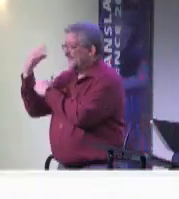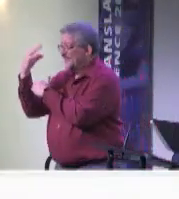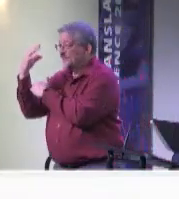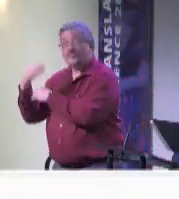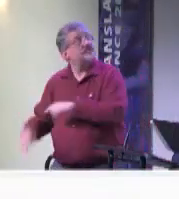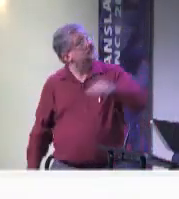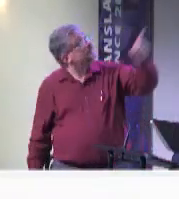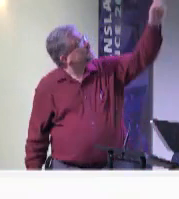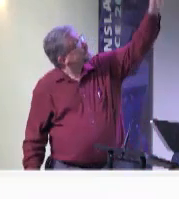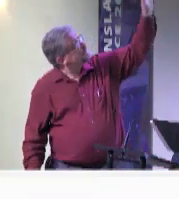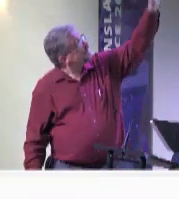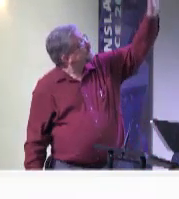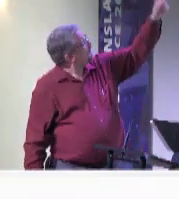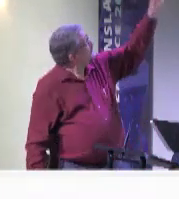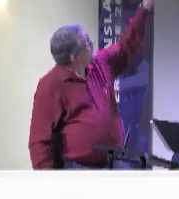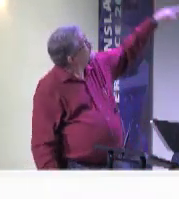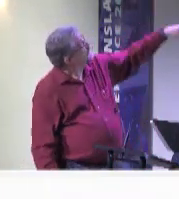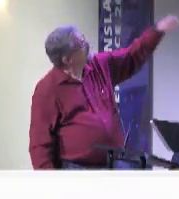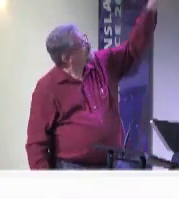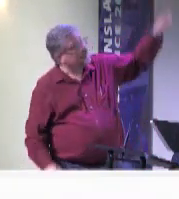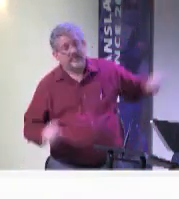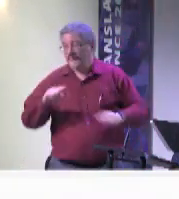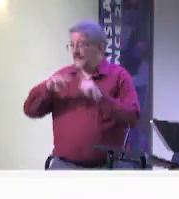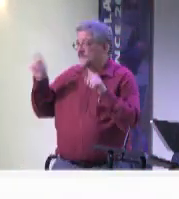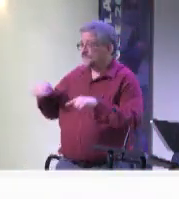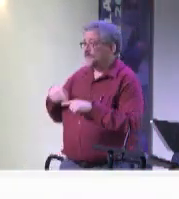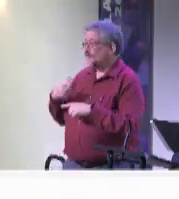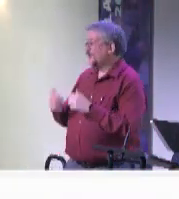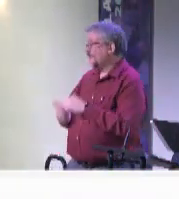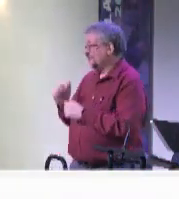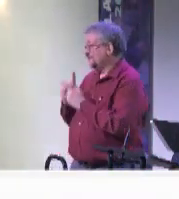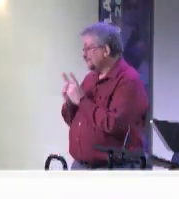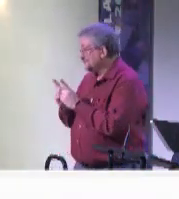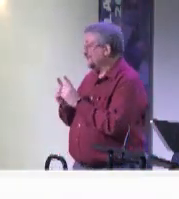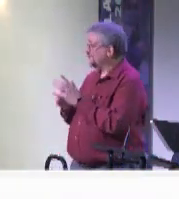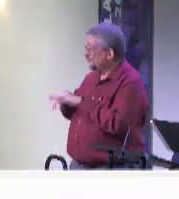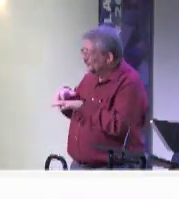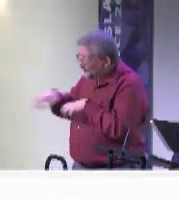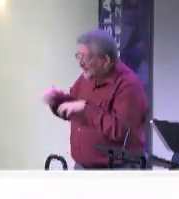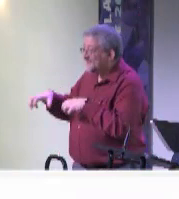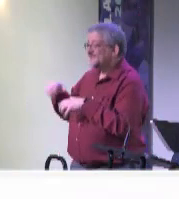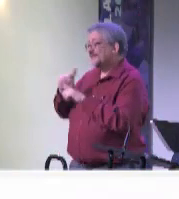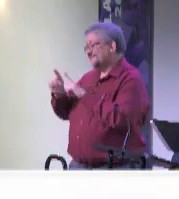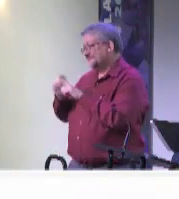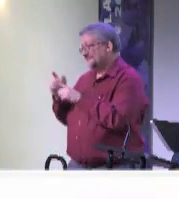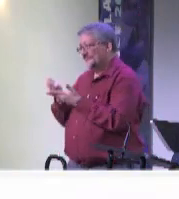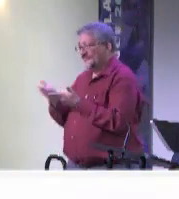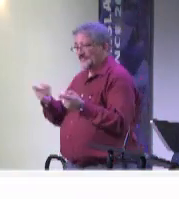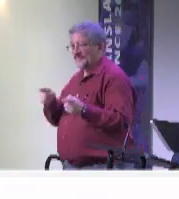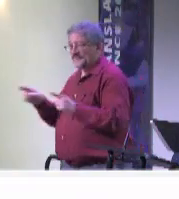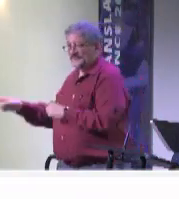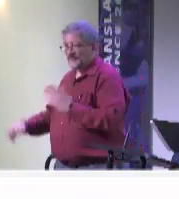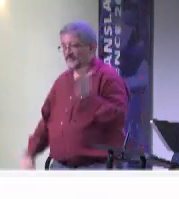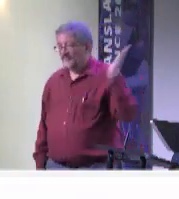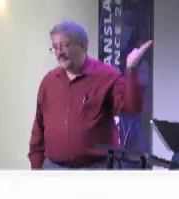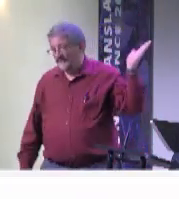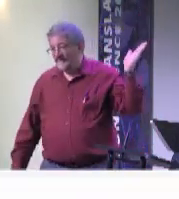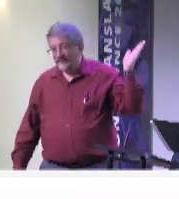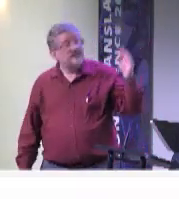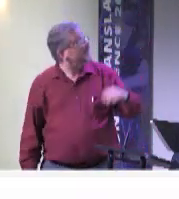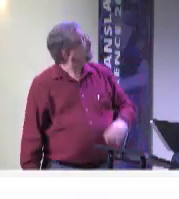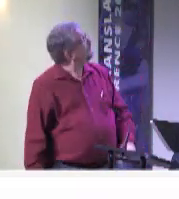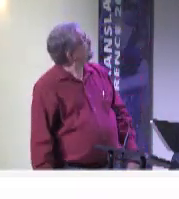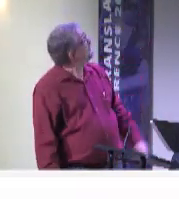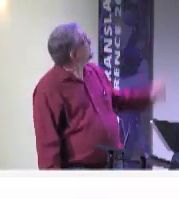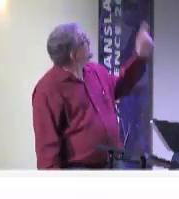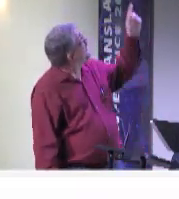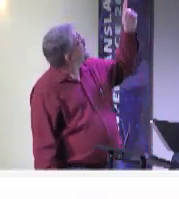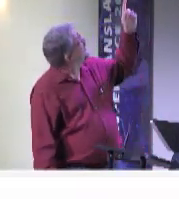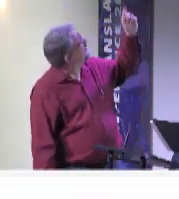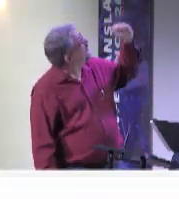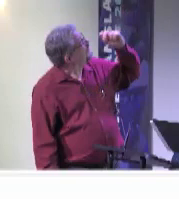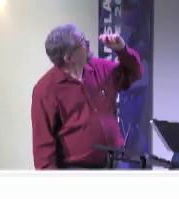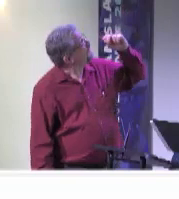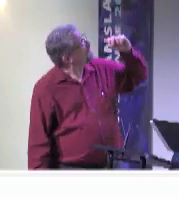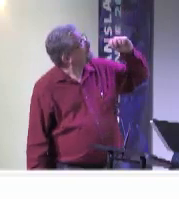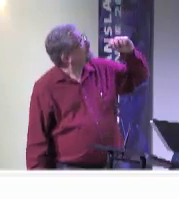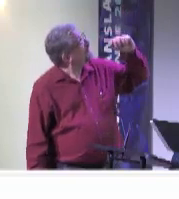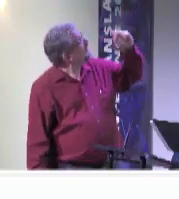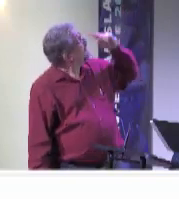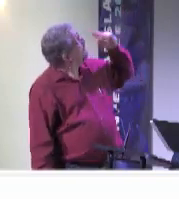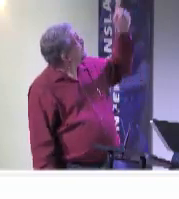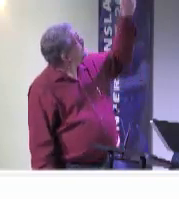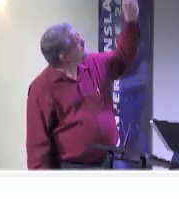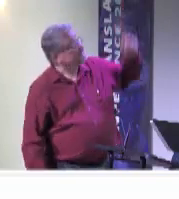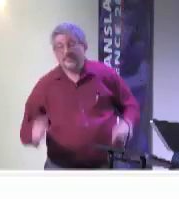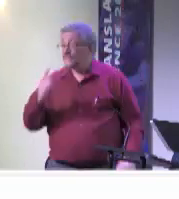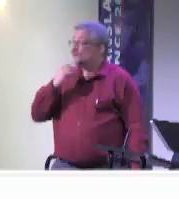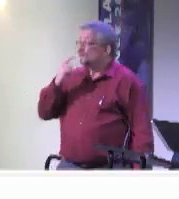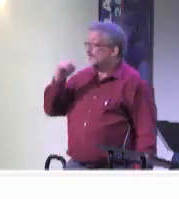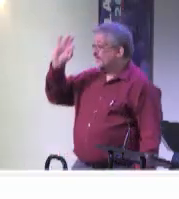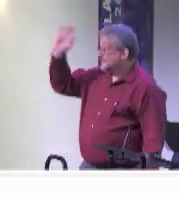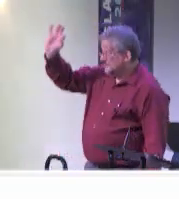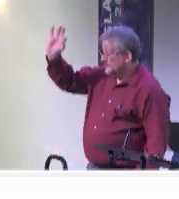This is the core of the work. That we utilize the sign language translation tool for. This is where rough drafts and final drafts eventually are recorded and stored.